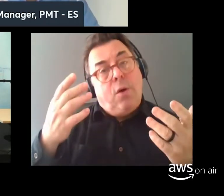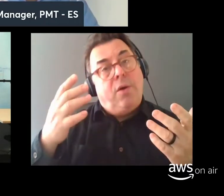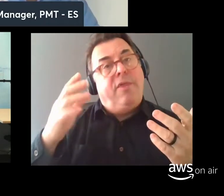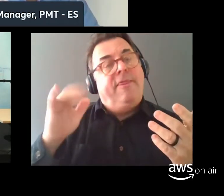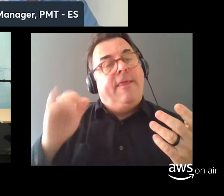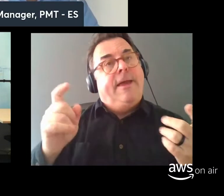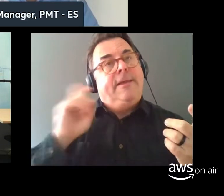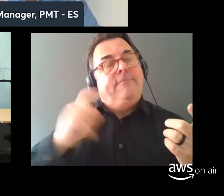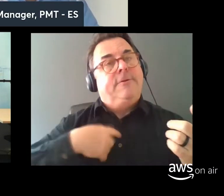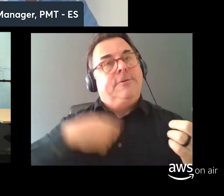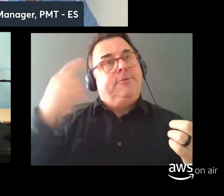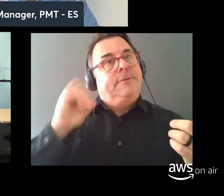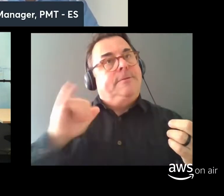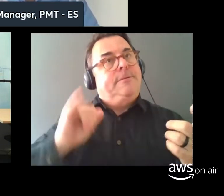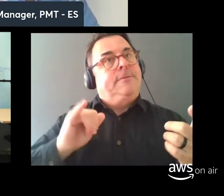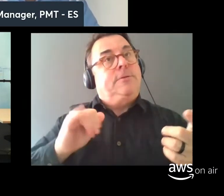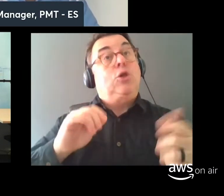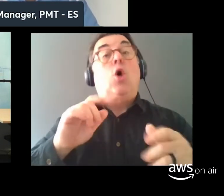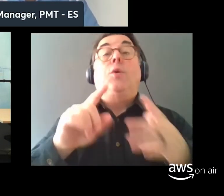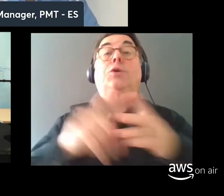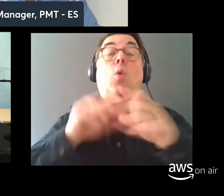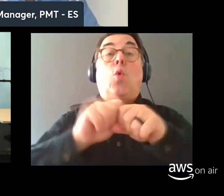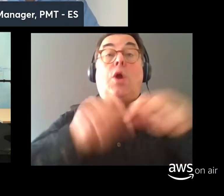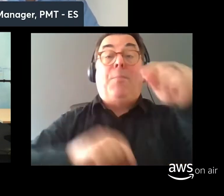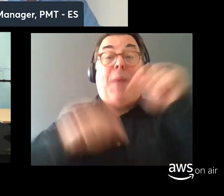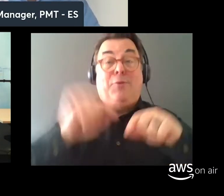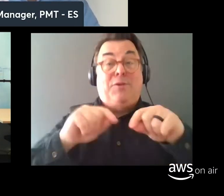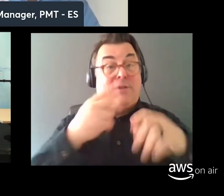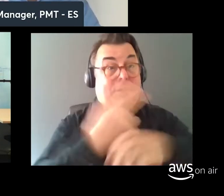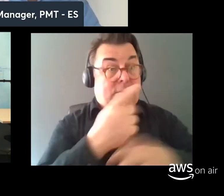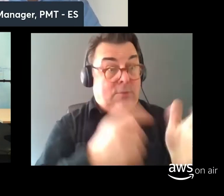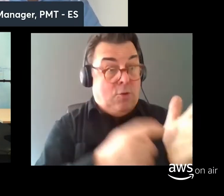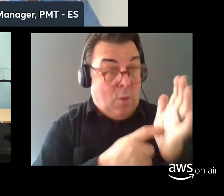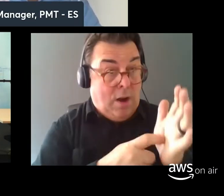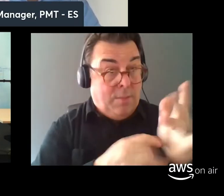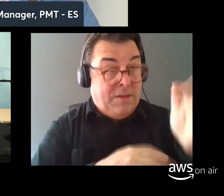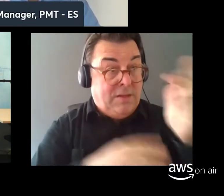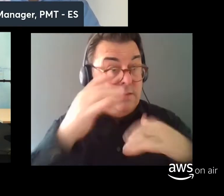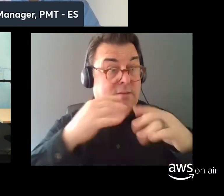We work backwards from customer requirements at Amazon. So we listened to our customers,